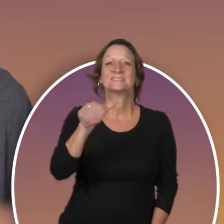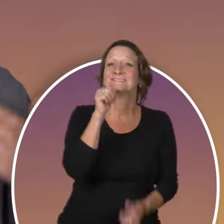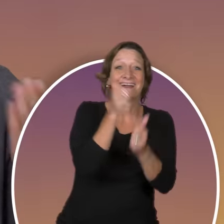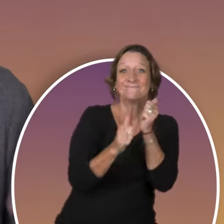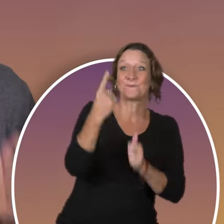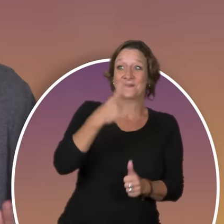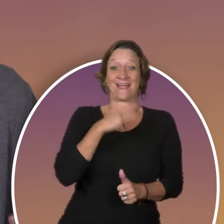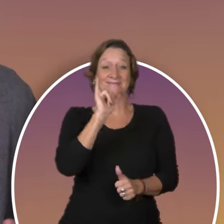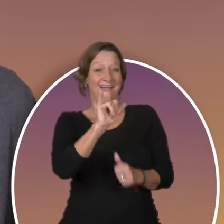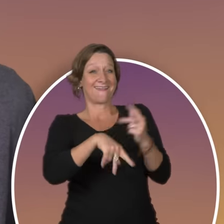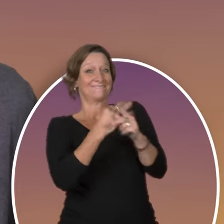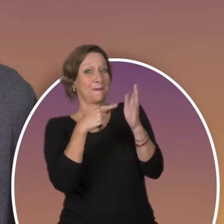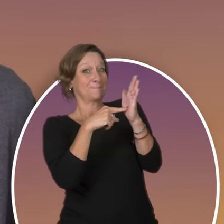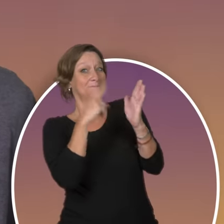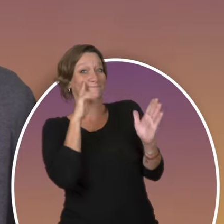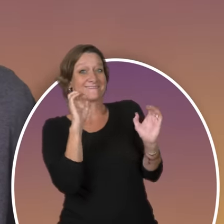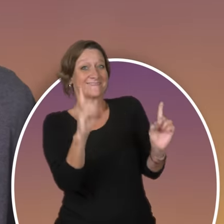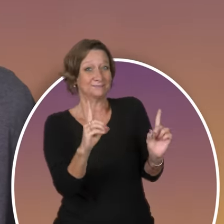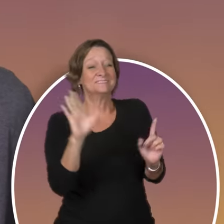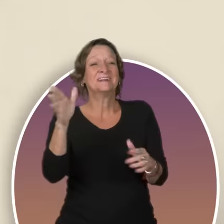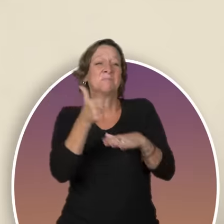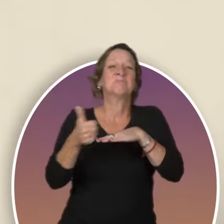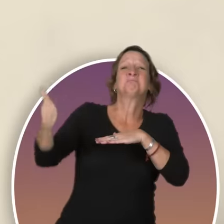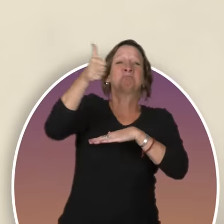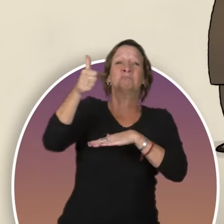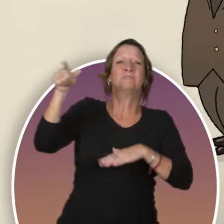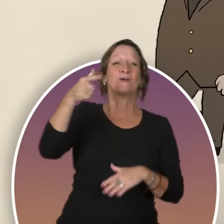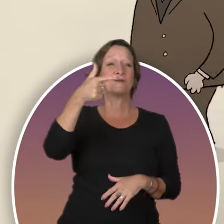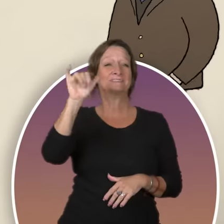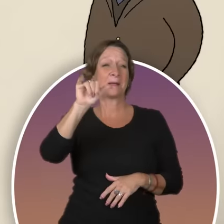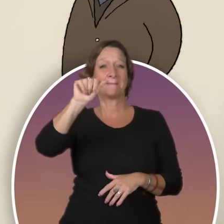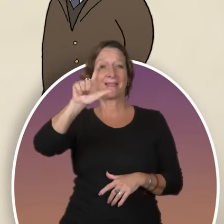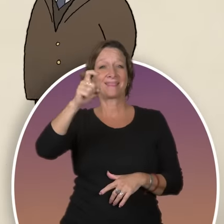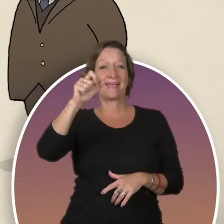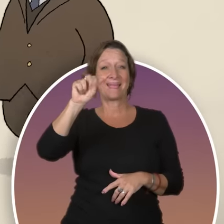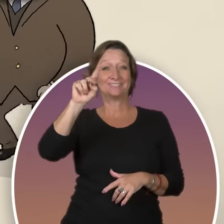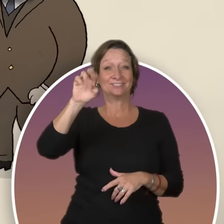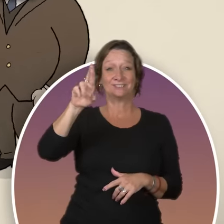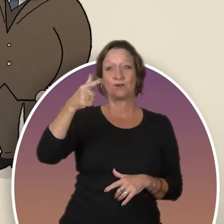But not everybody liked this new model of education. Some academic hotshots like Alexander Graham Bell--